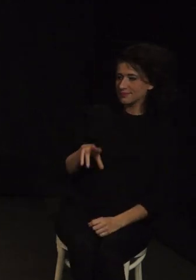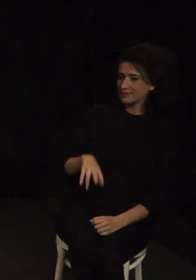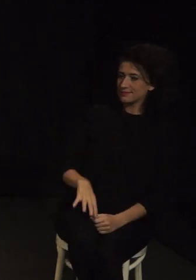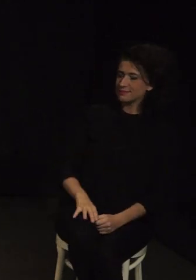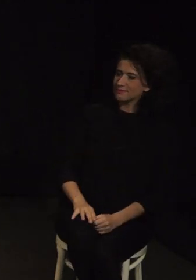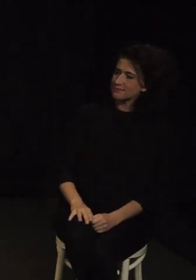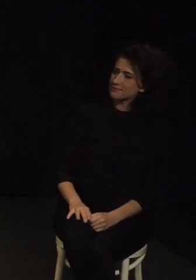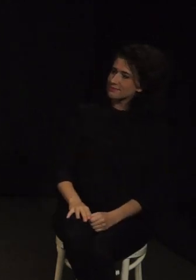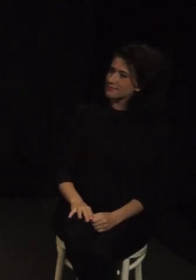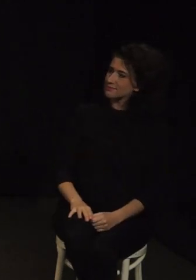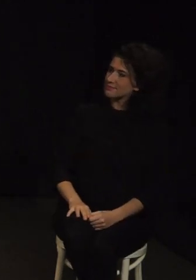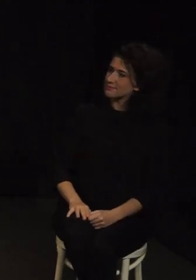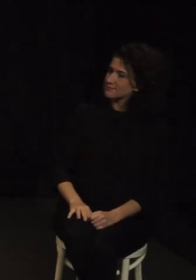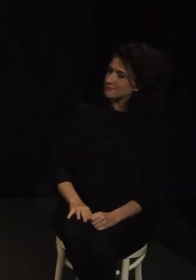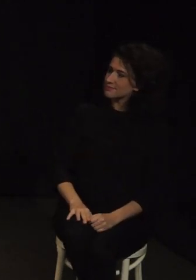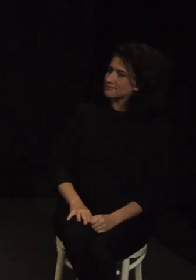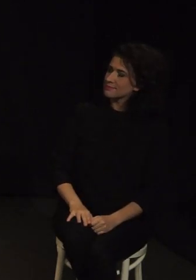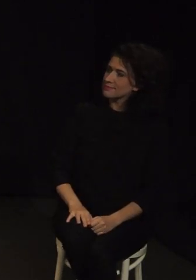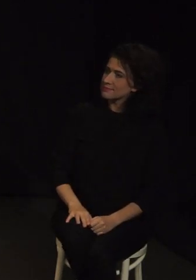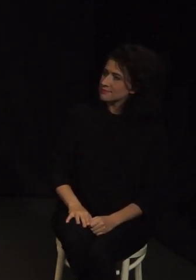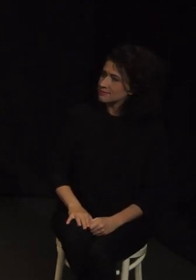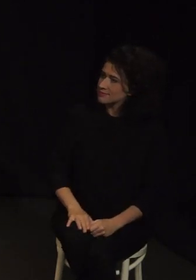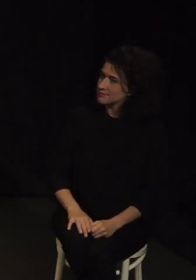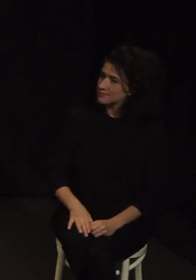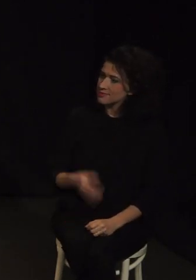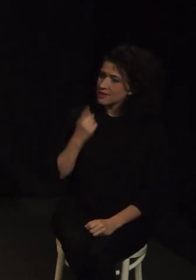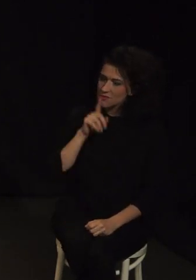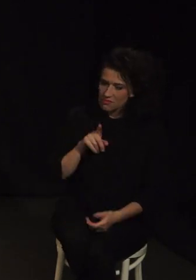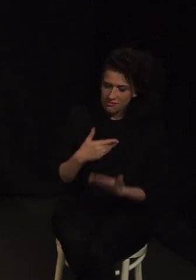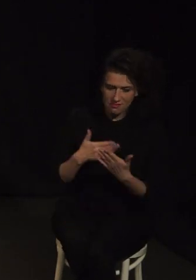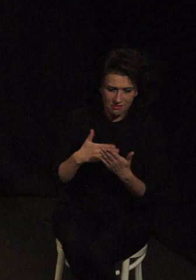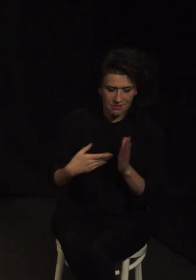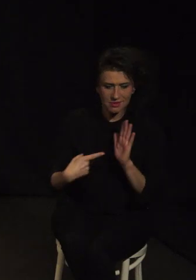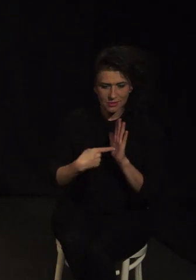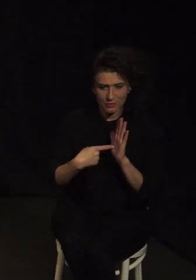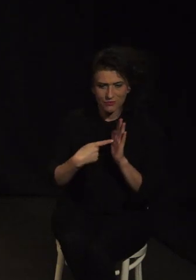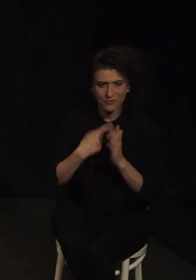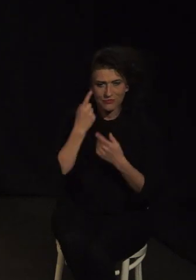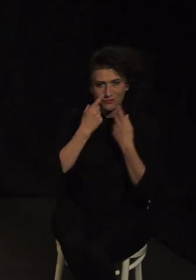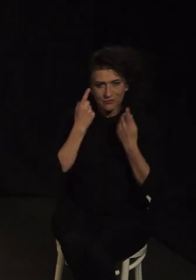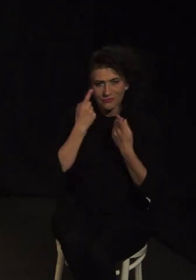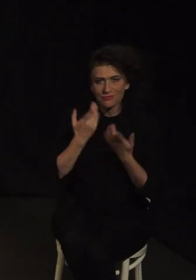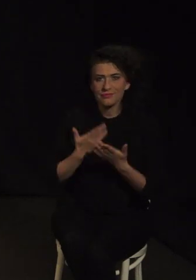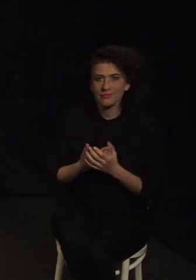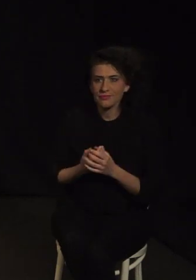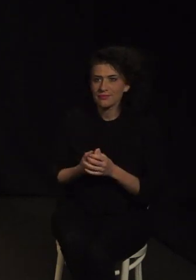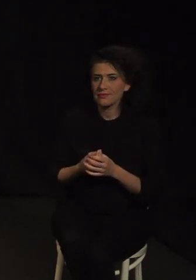This is something that is... It seems to be...